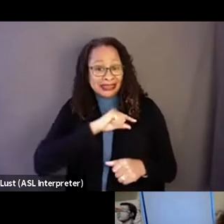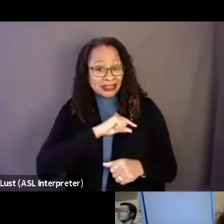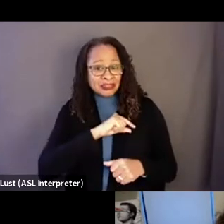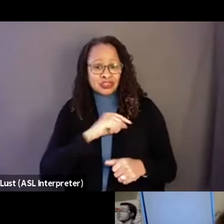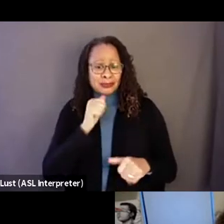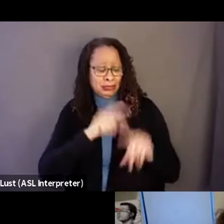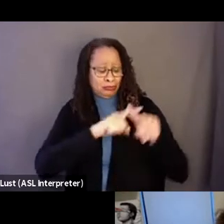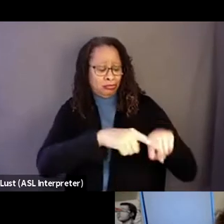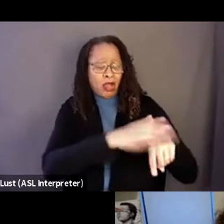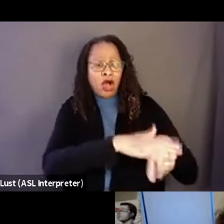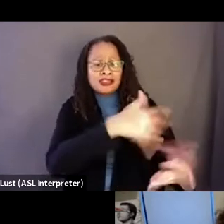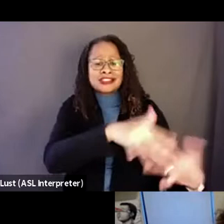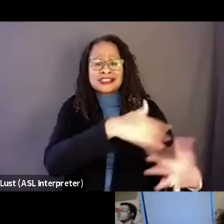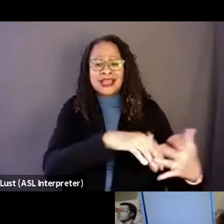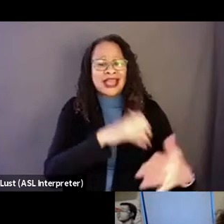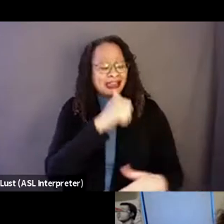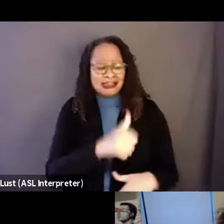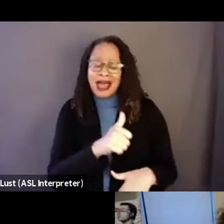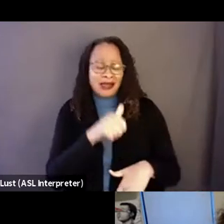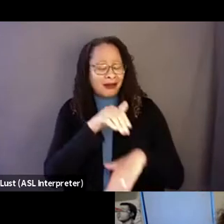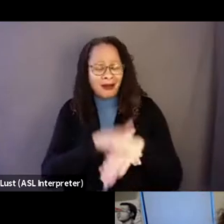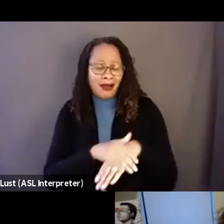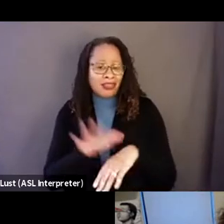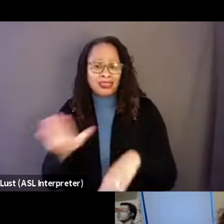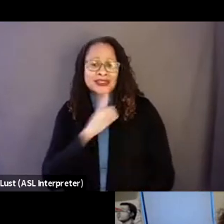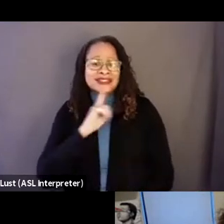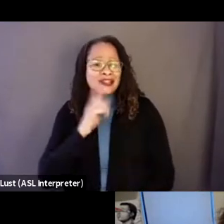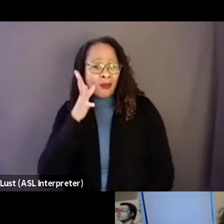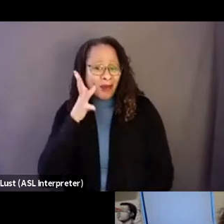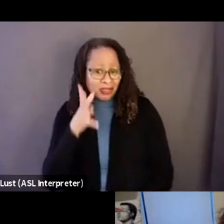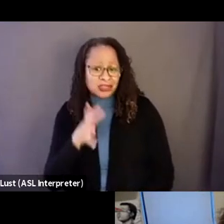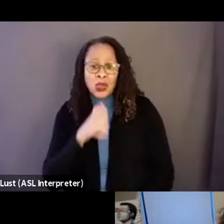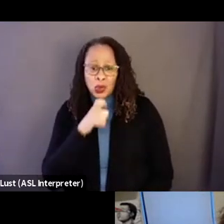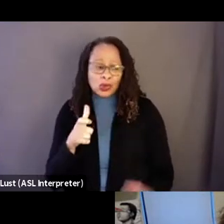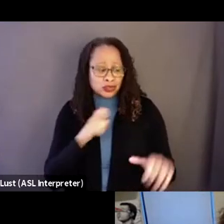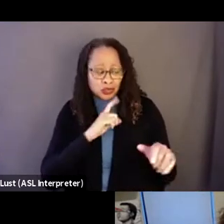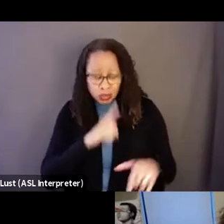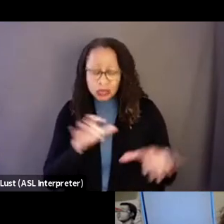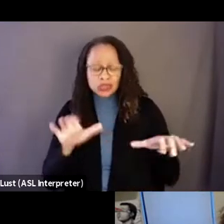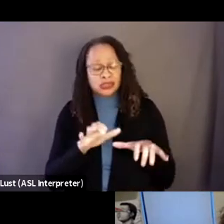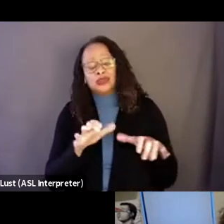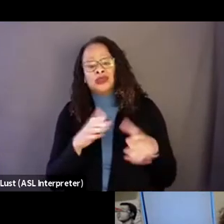not on the shoulders of individuals single mothers, who are literally just trying to do the best that they can for their kids.